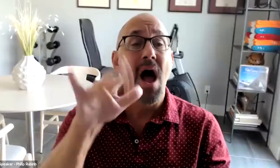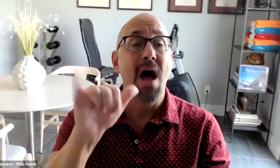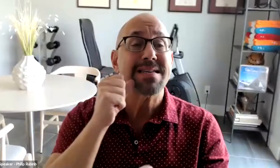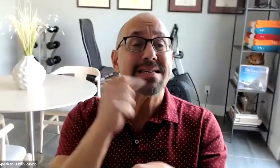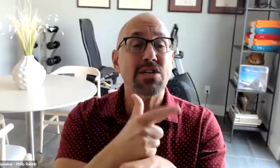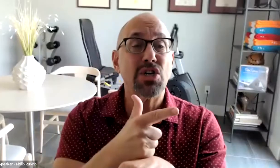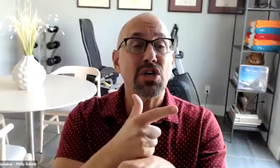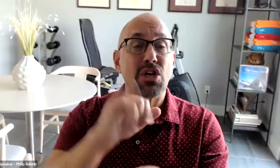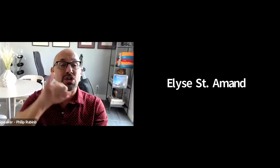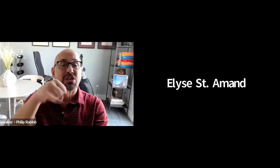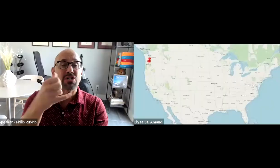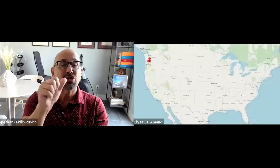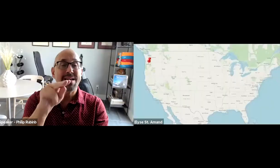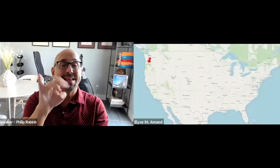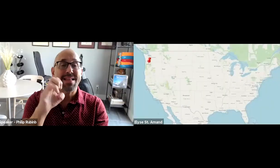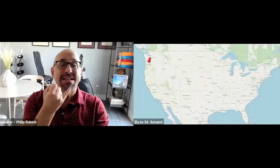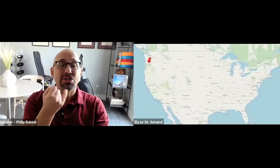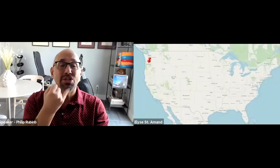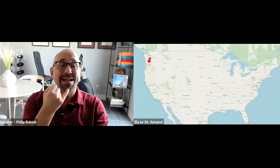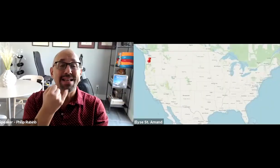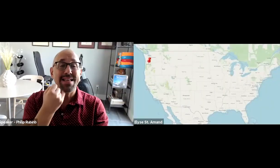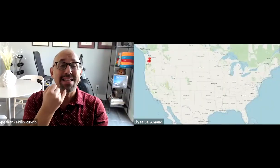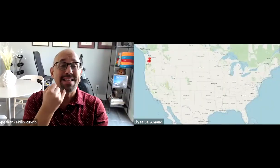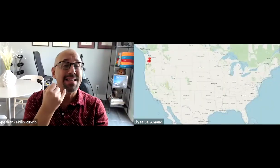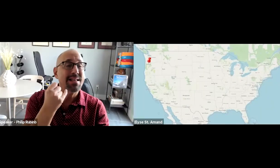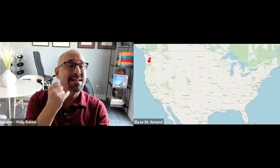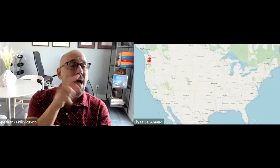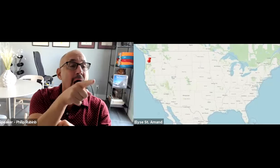I'd like to introduce Guy's sister,